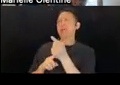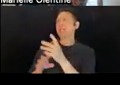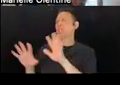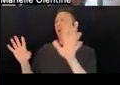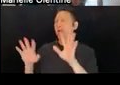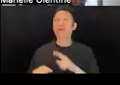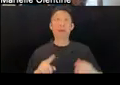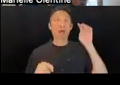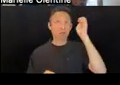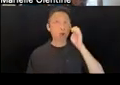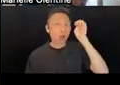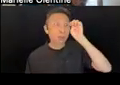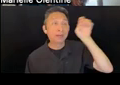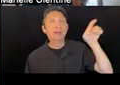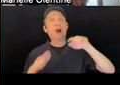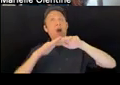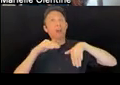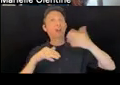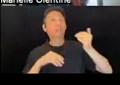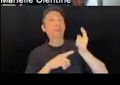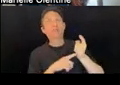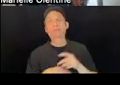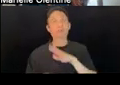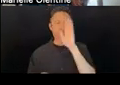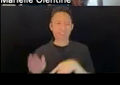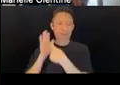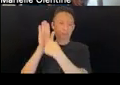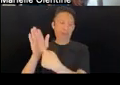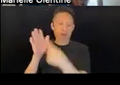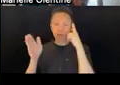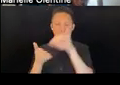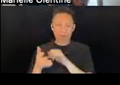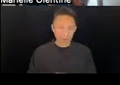But they are pretty strict about the world premier requirements for features these days.